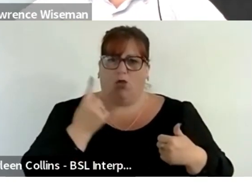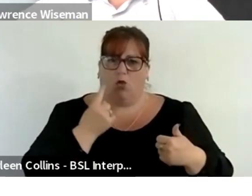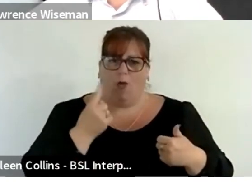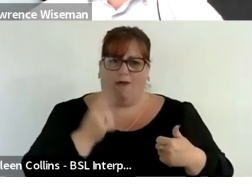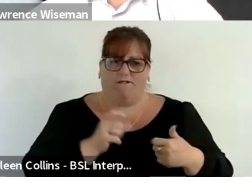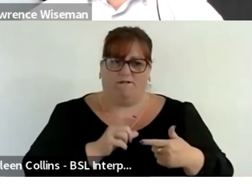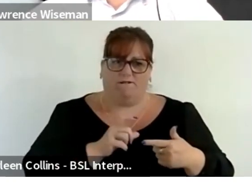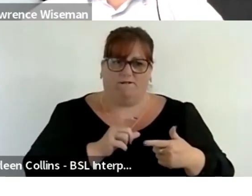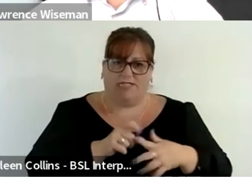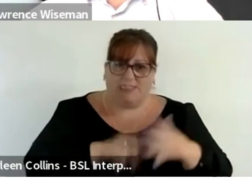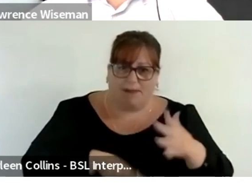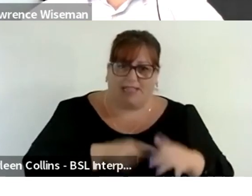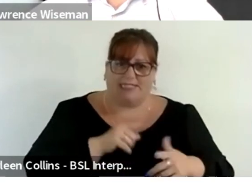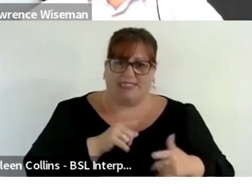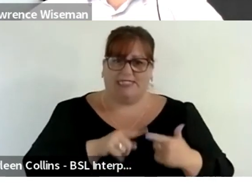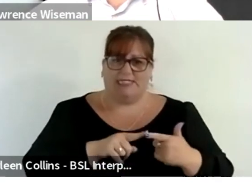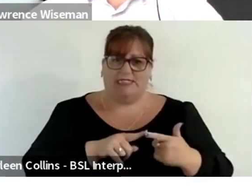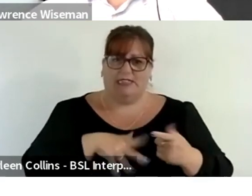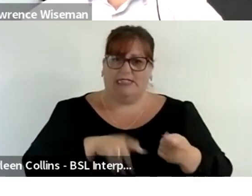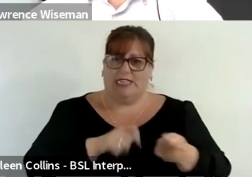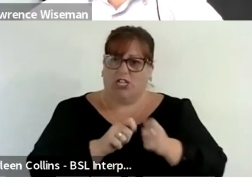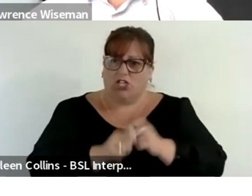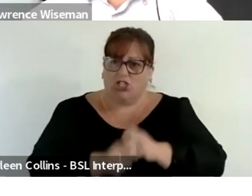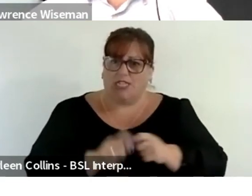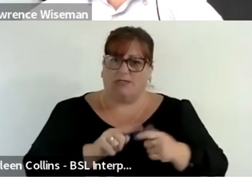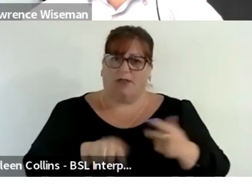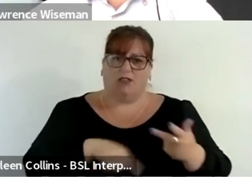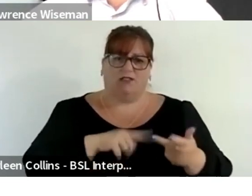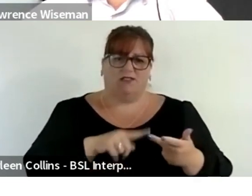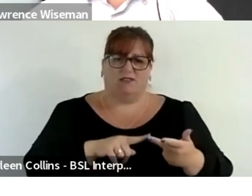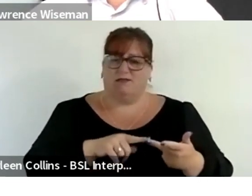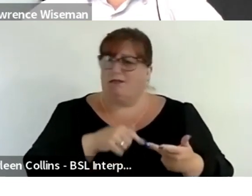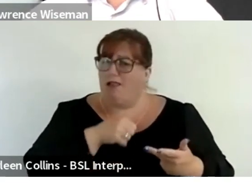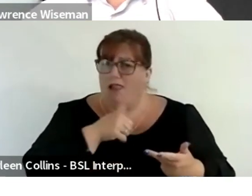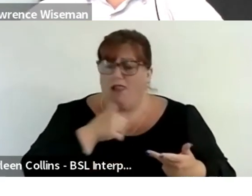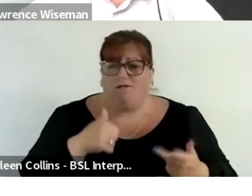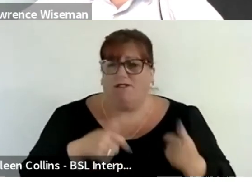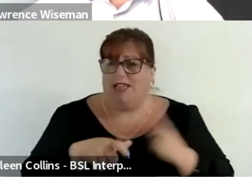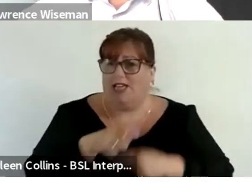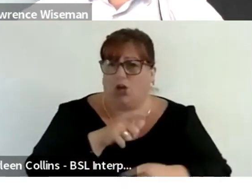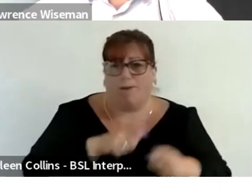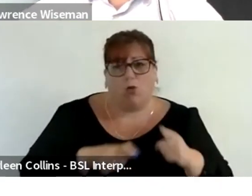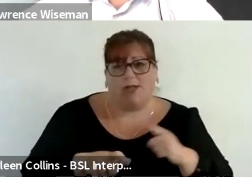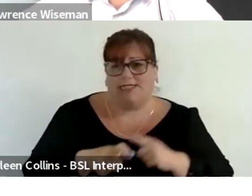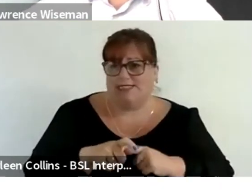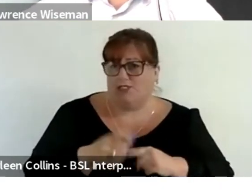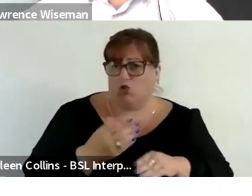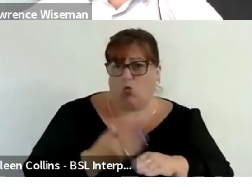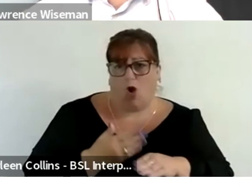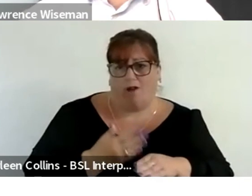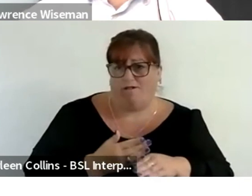It's a culture for just a lovely community to work in. It's one of the reasons I was excited to participate in this.